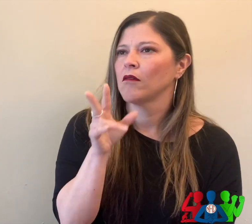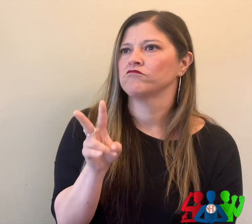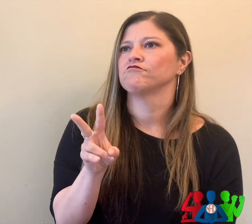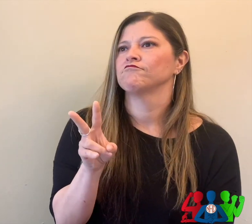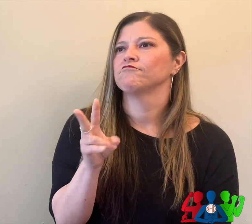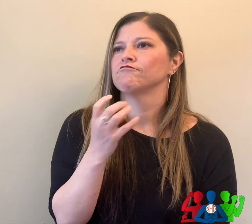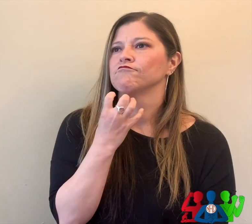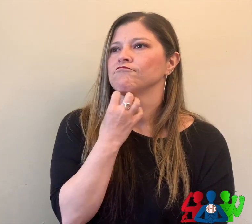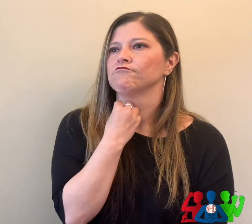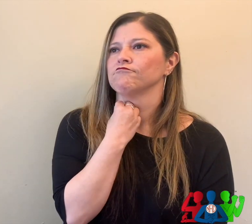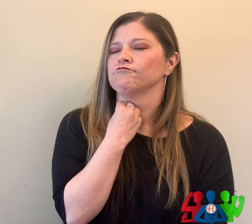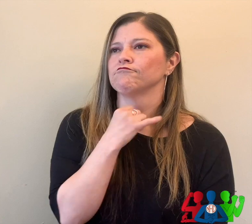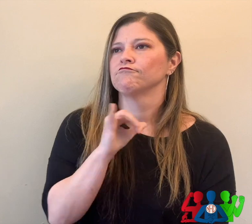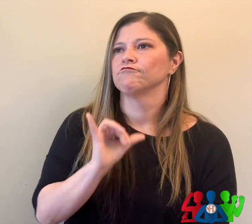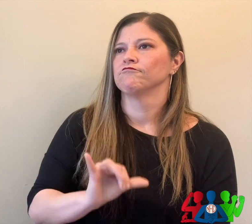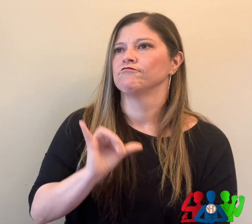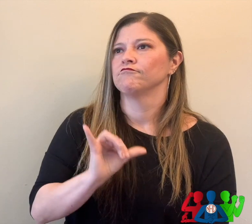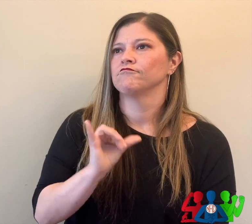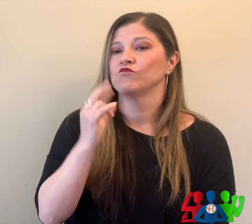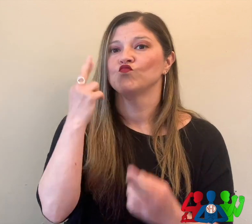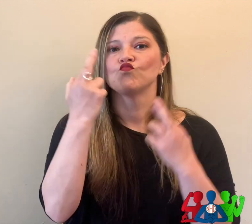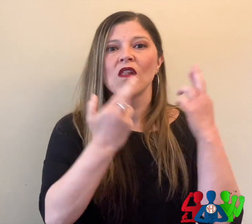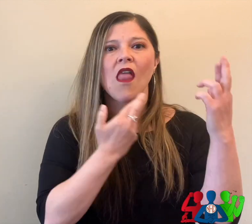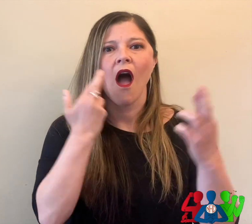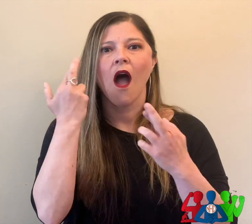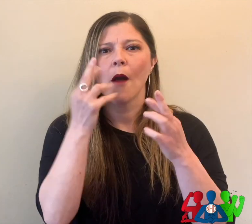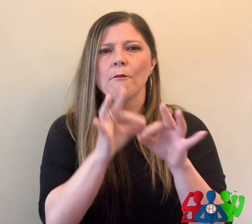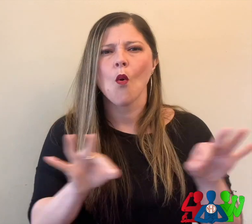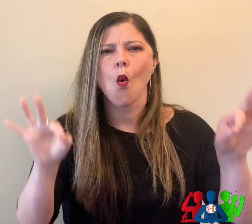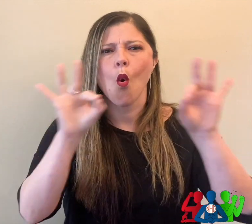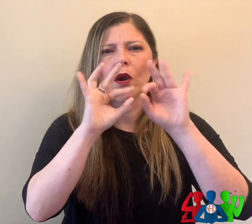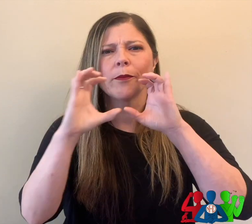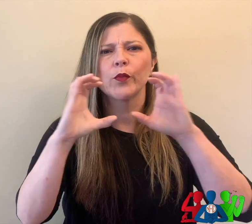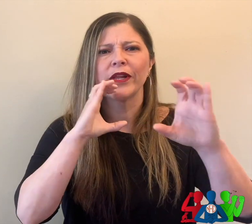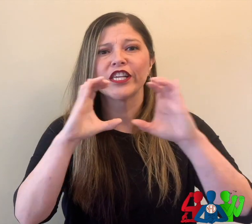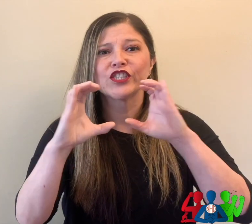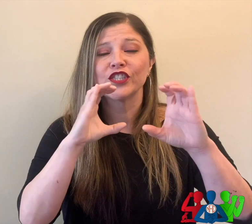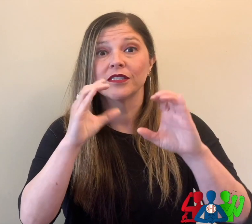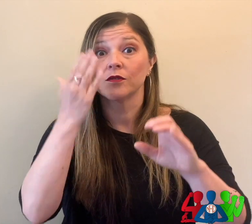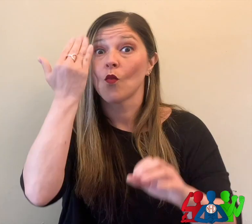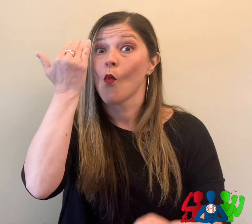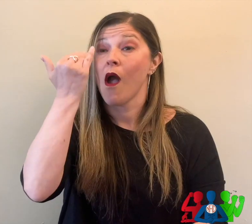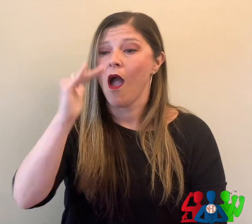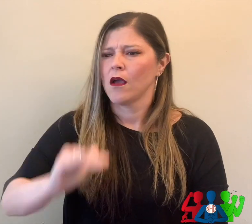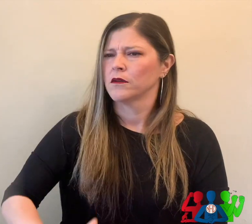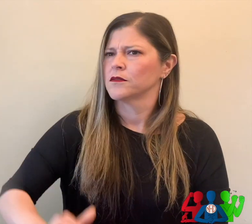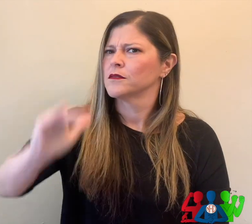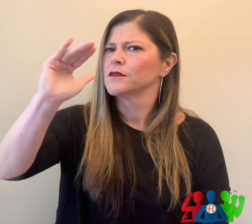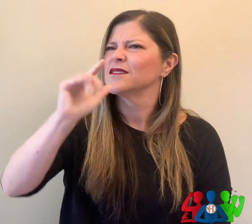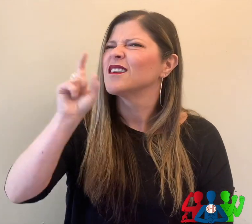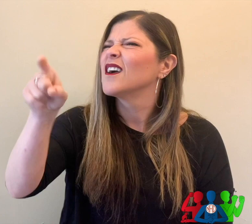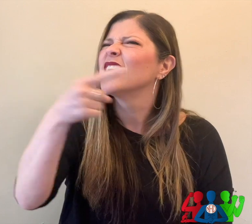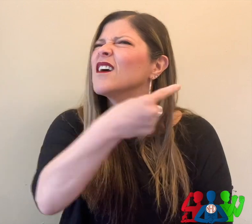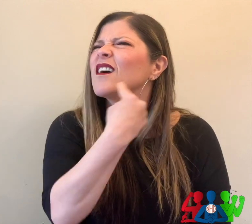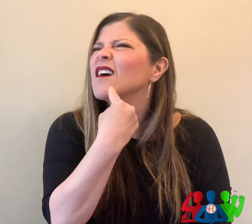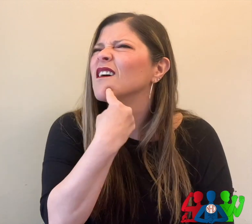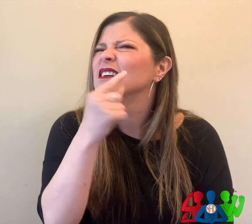about it, never mind. My mom had a bit of an aha moment. She realized that communication was